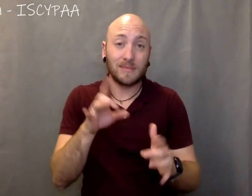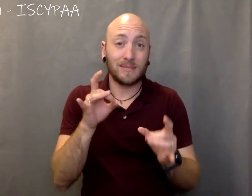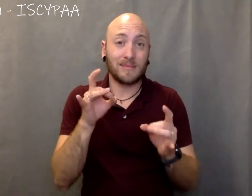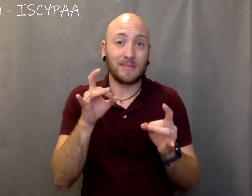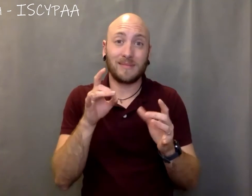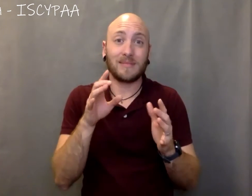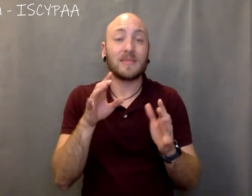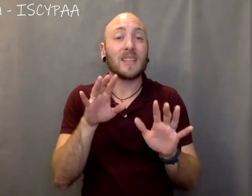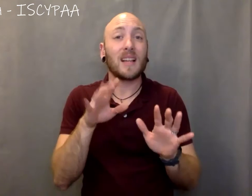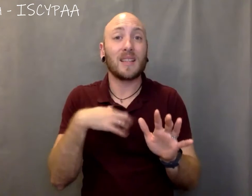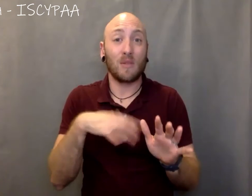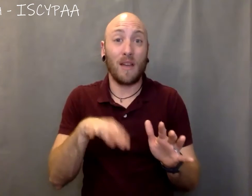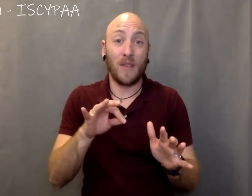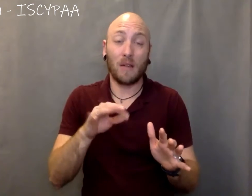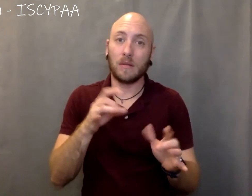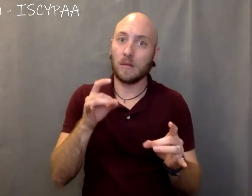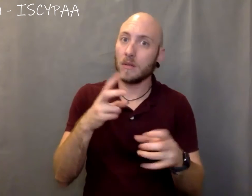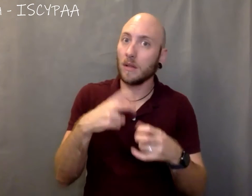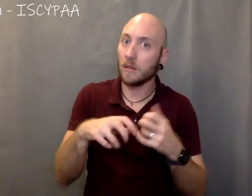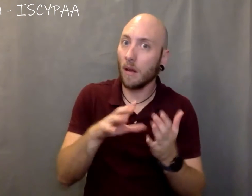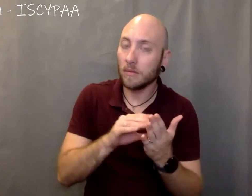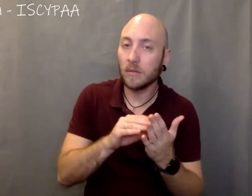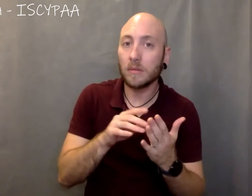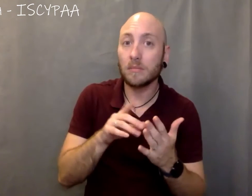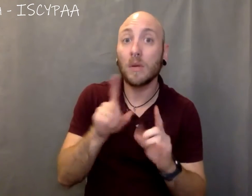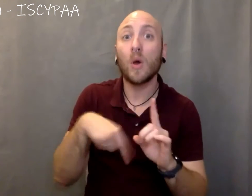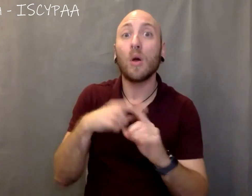with the God of my understanding, like, no human power could have relieved our